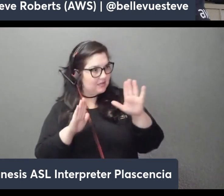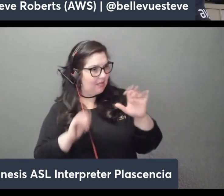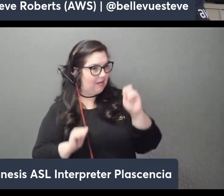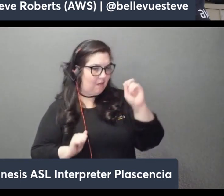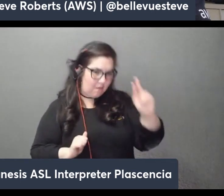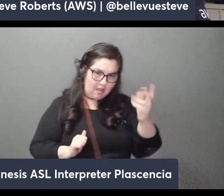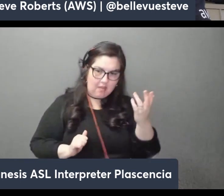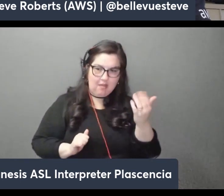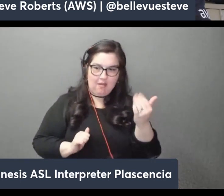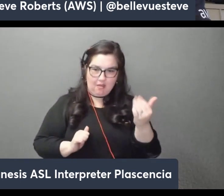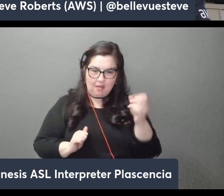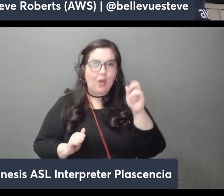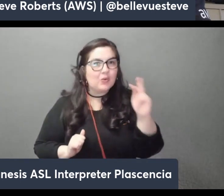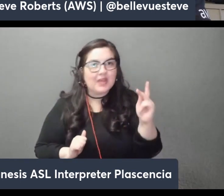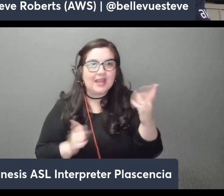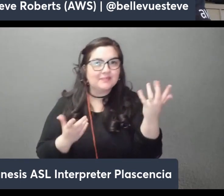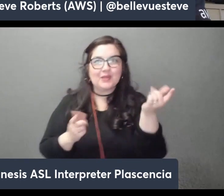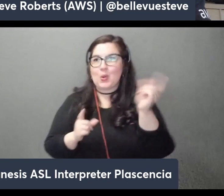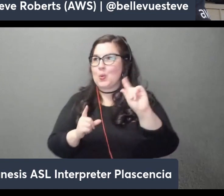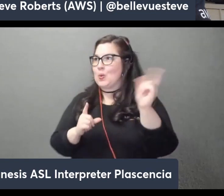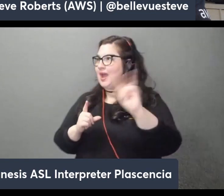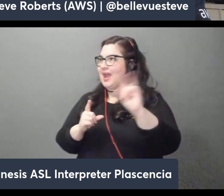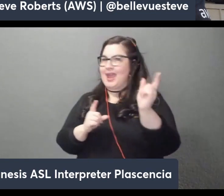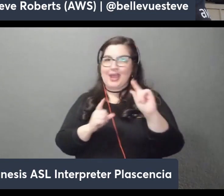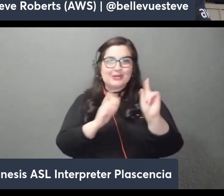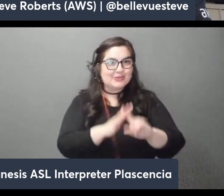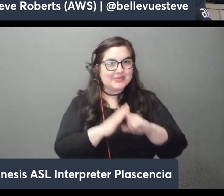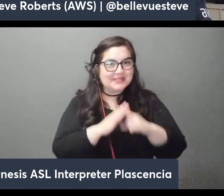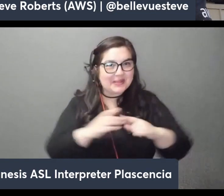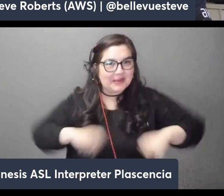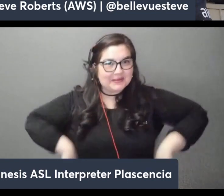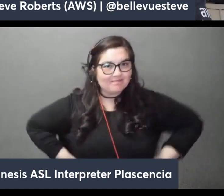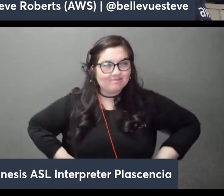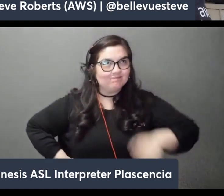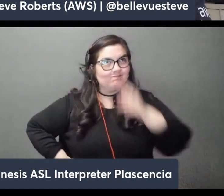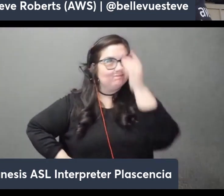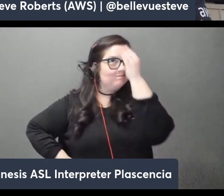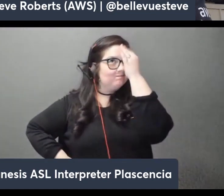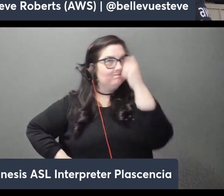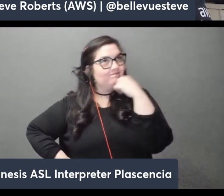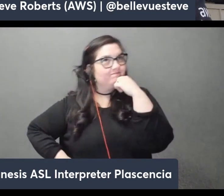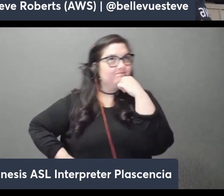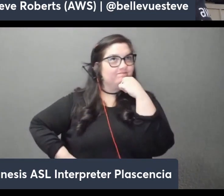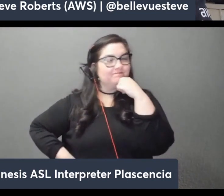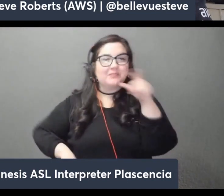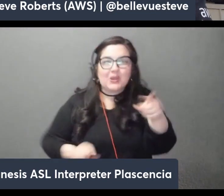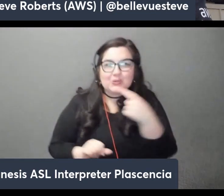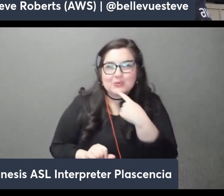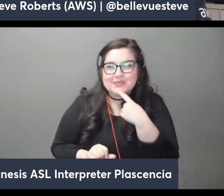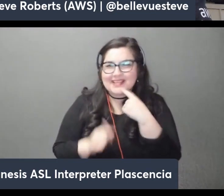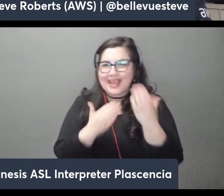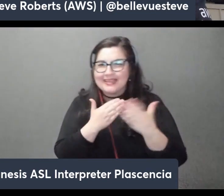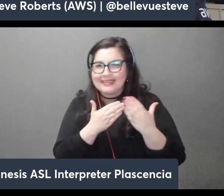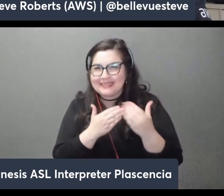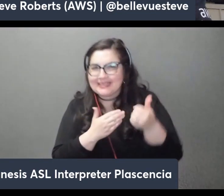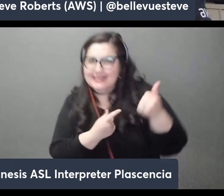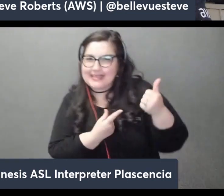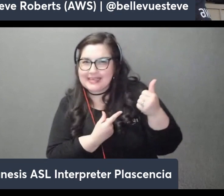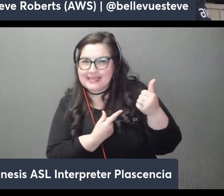Let's see, where shall we start? Kind of, what is the, like, you said easier, but are we talking about for players,